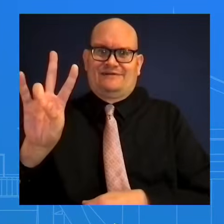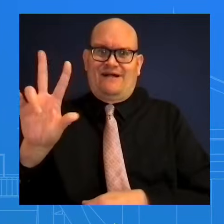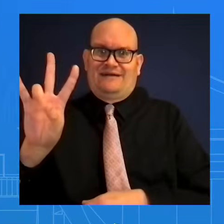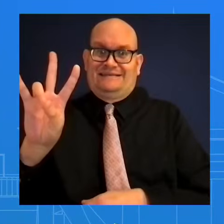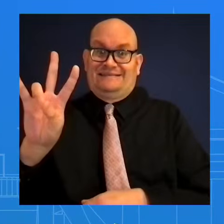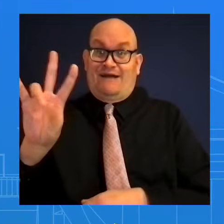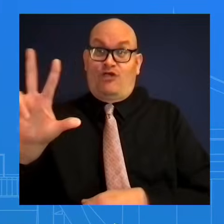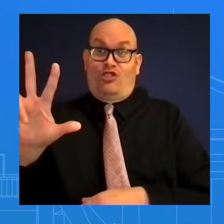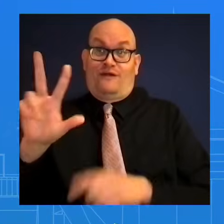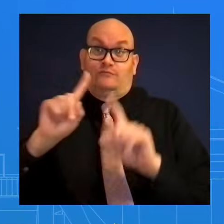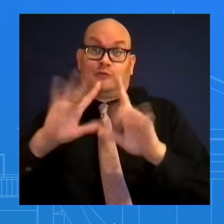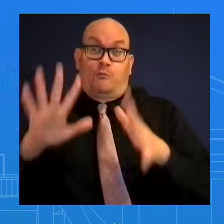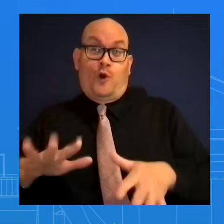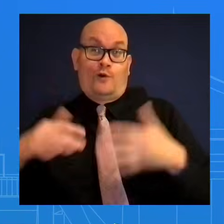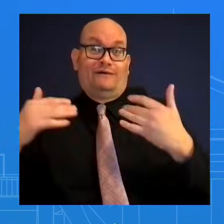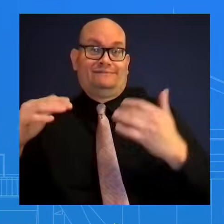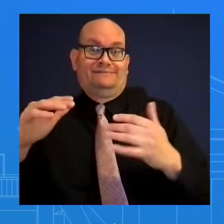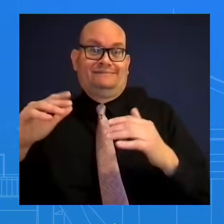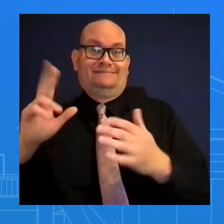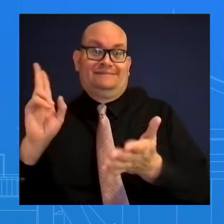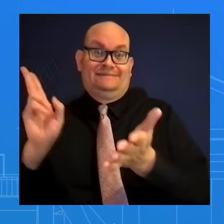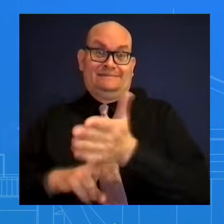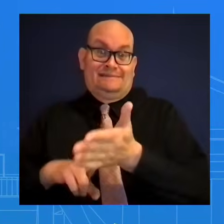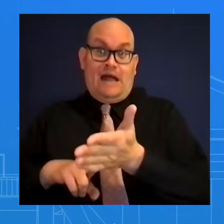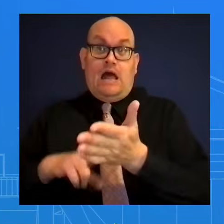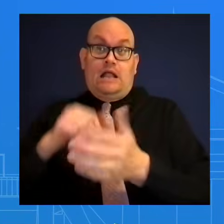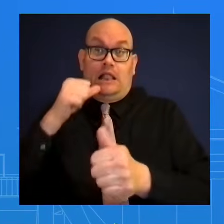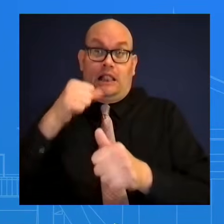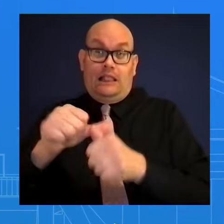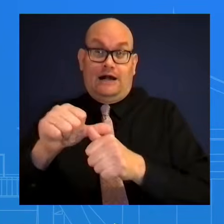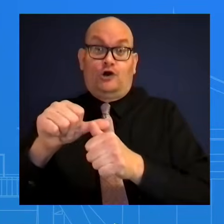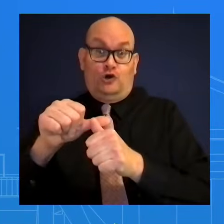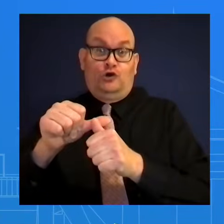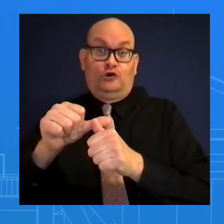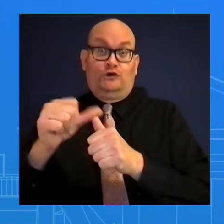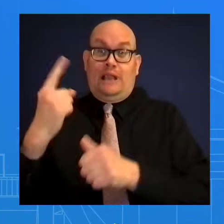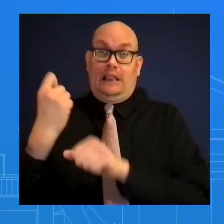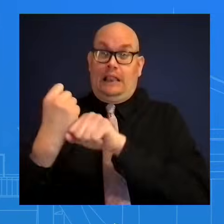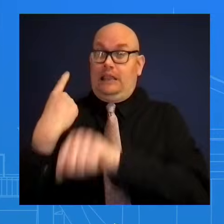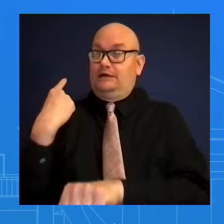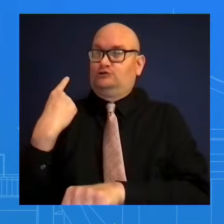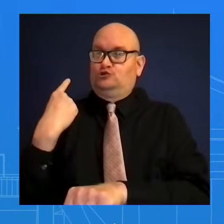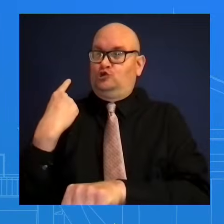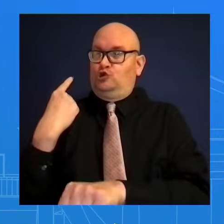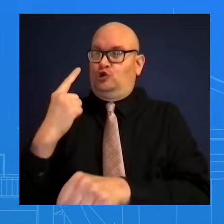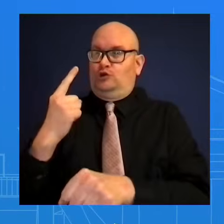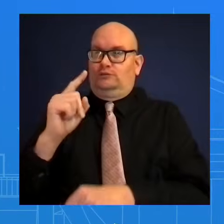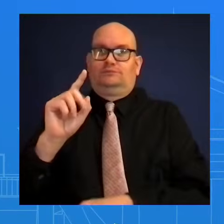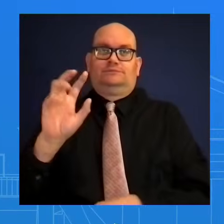signed a letter calling the process "antithetical to the concept of a free press." And the Correspondent's Association also has lobbied